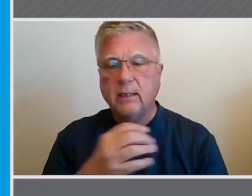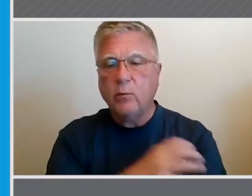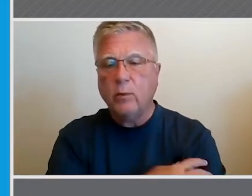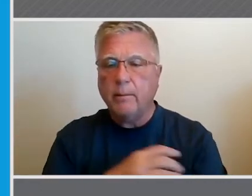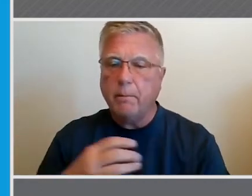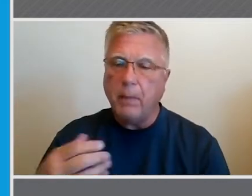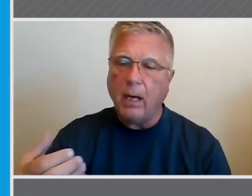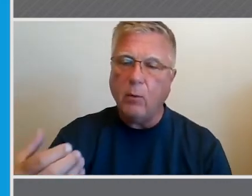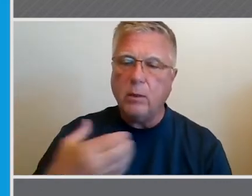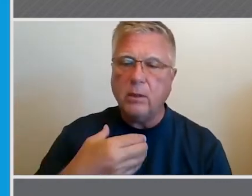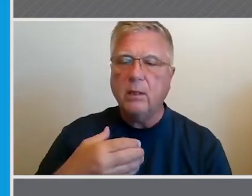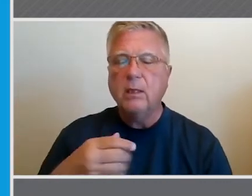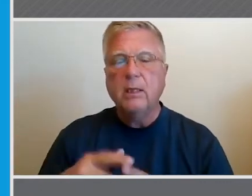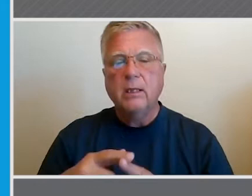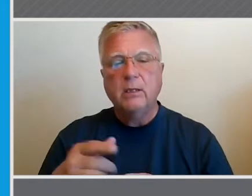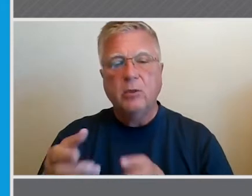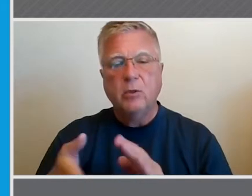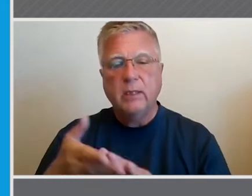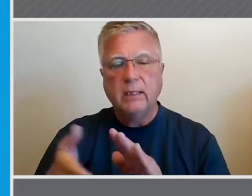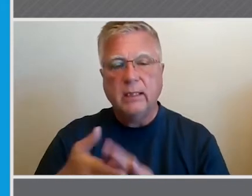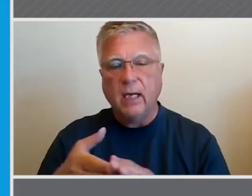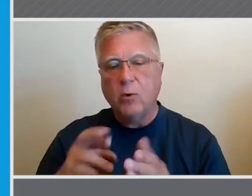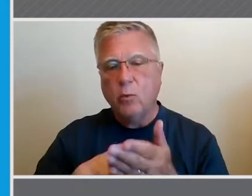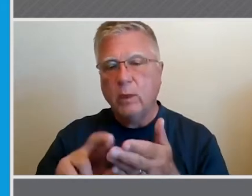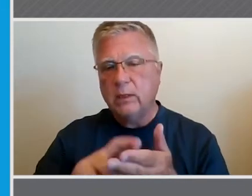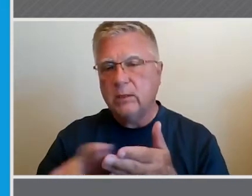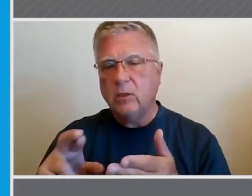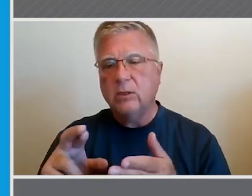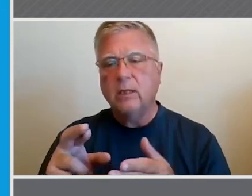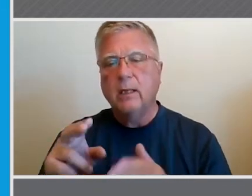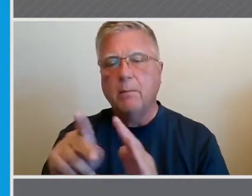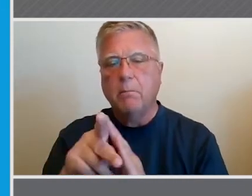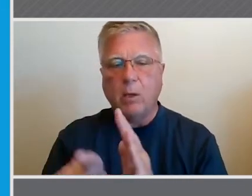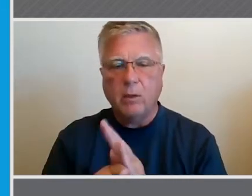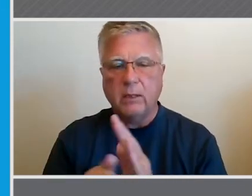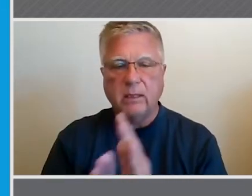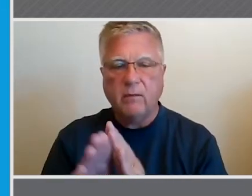and support research and policy development in the areas of civil rights and discrimination